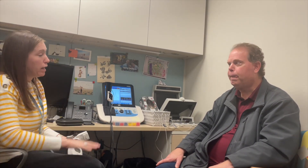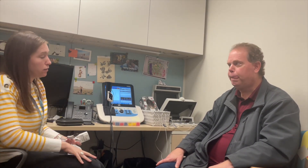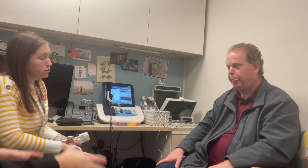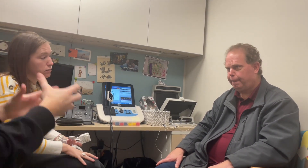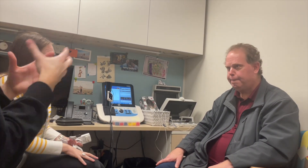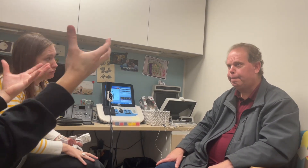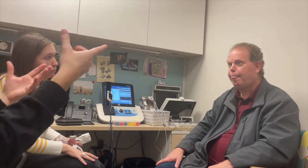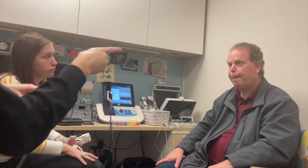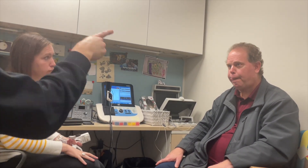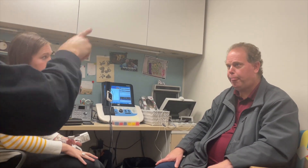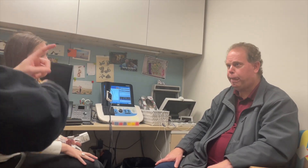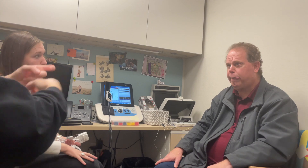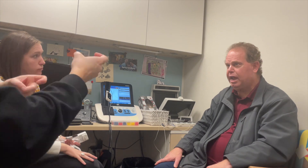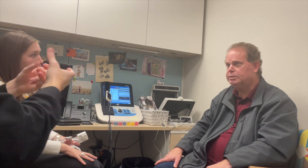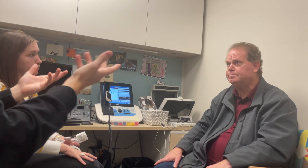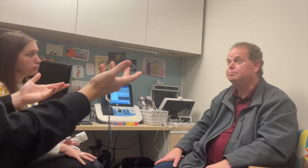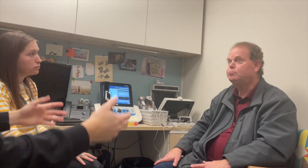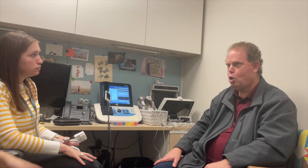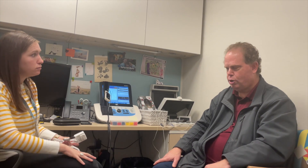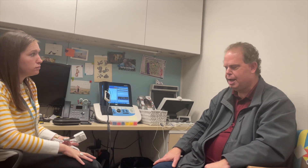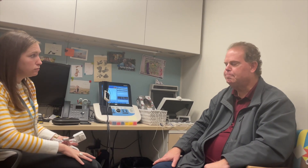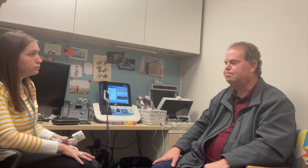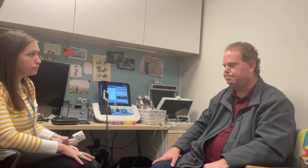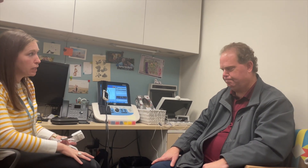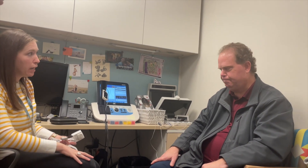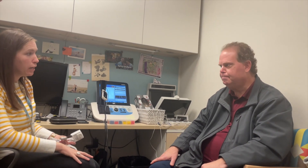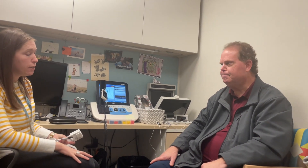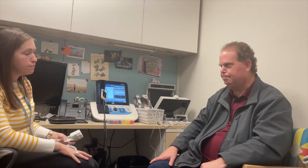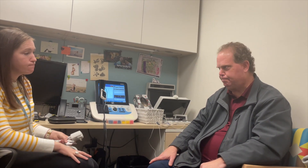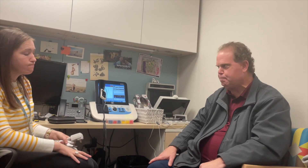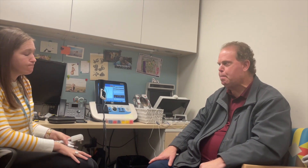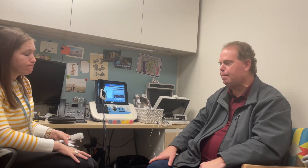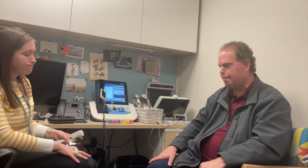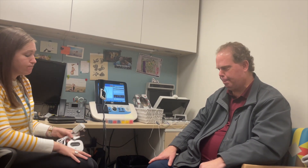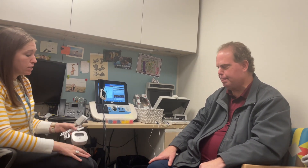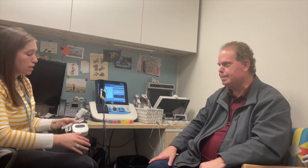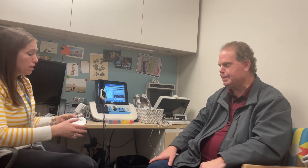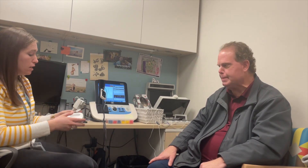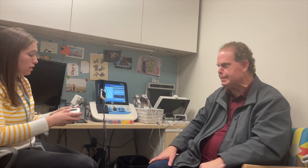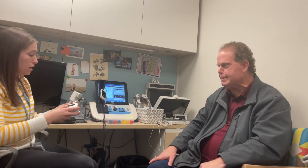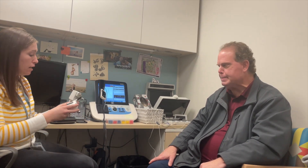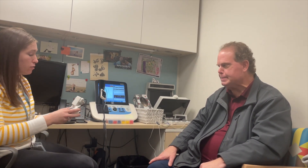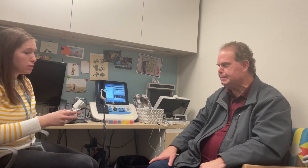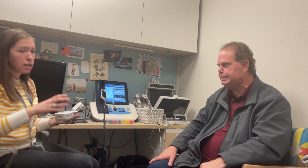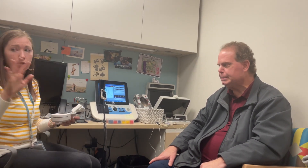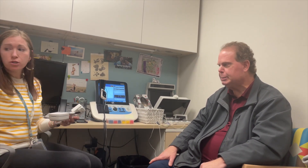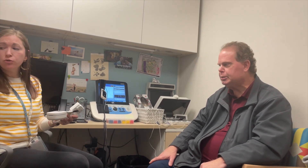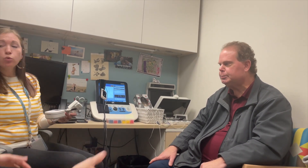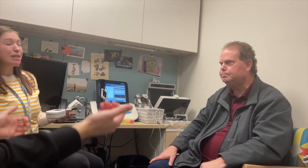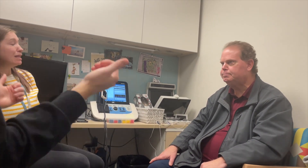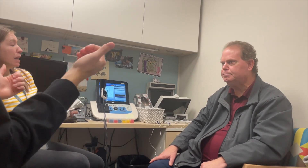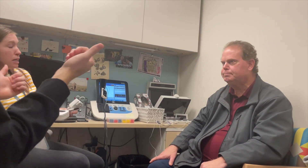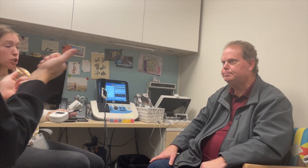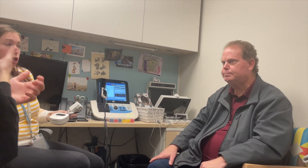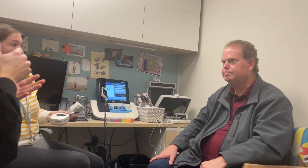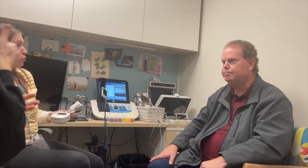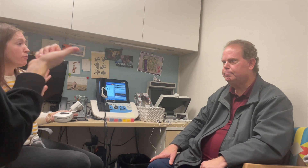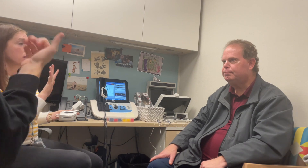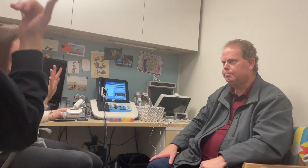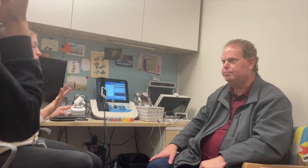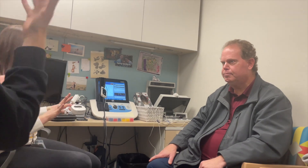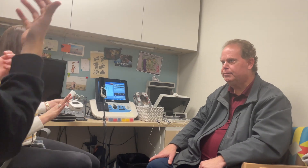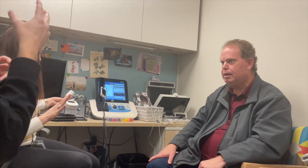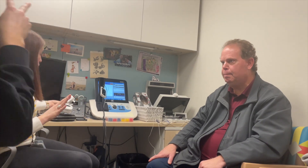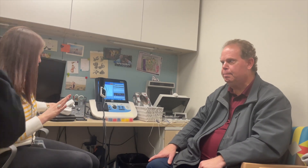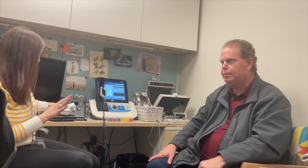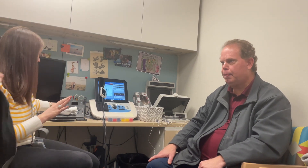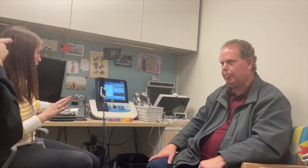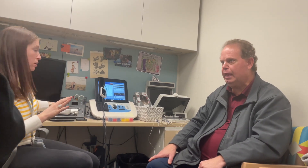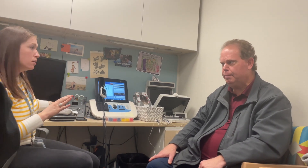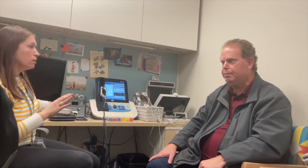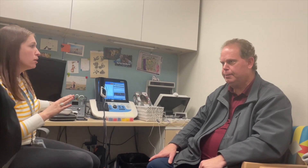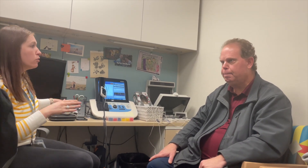hands okay everything else if you would like to look through everything else at home you know